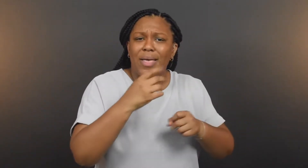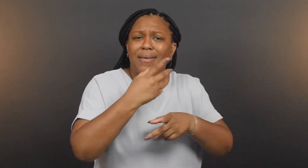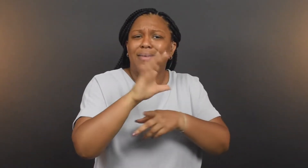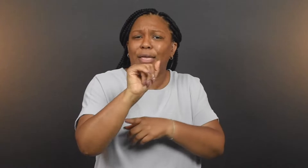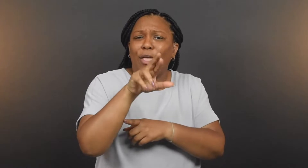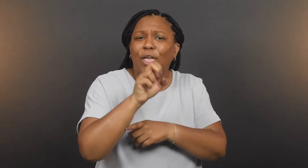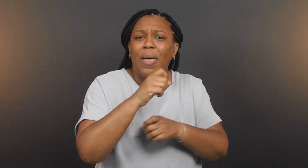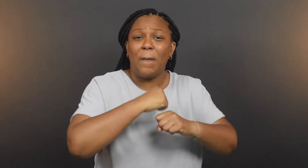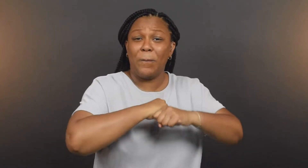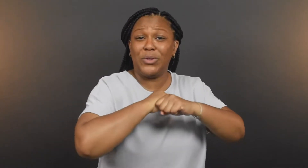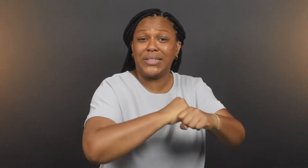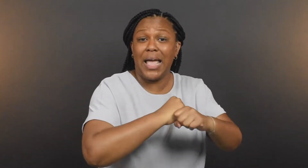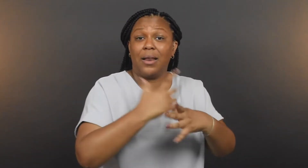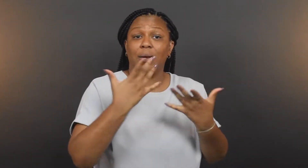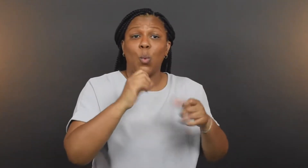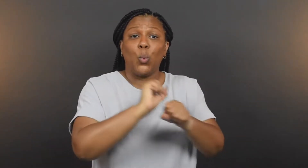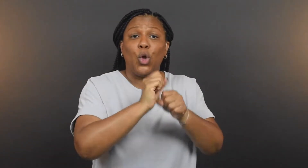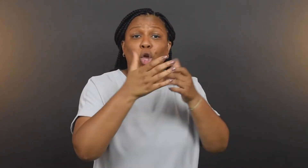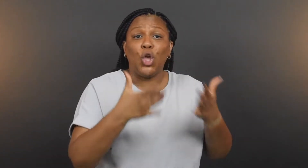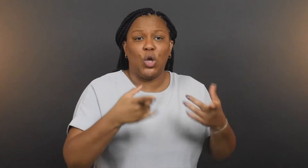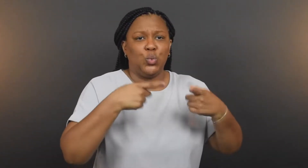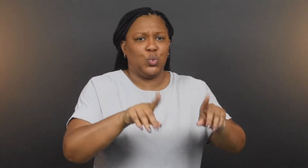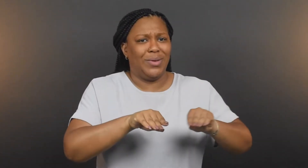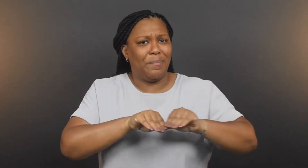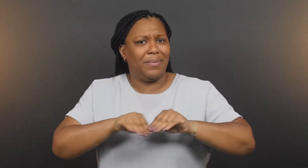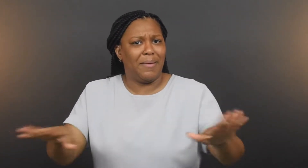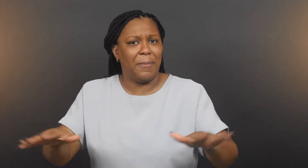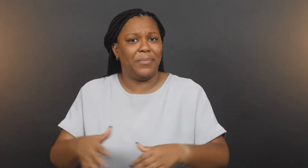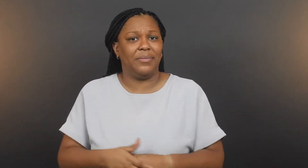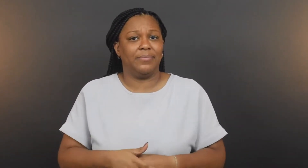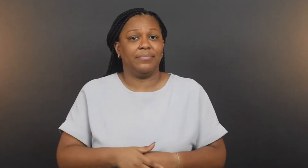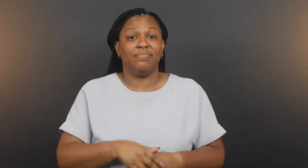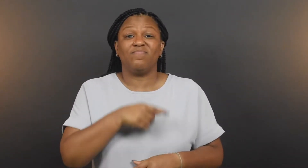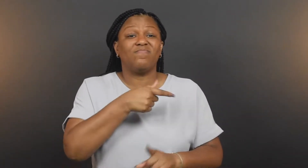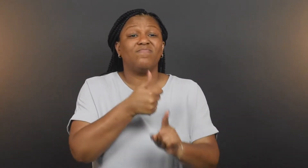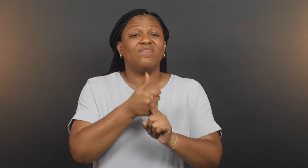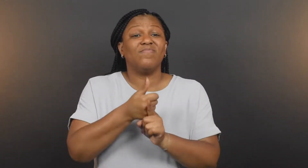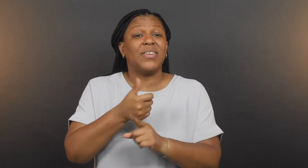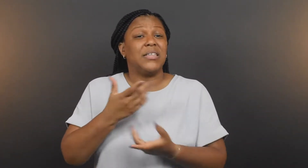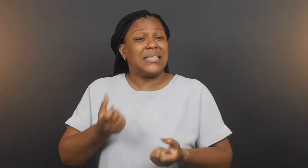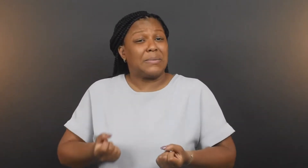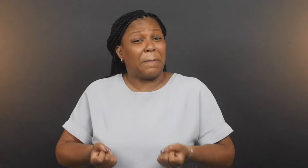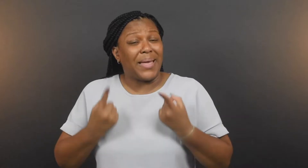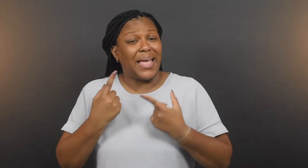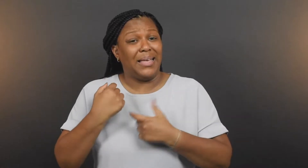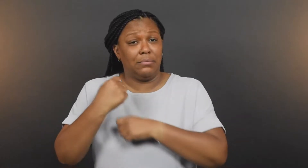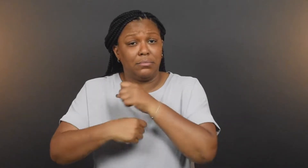team of more than 40 clinicians concentrating on healthcare and protecting workers during the